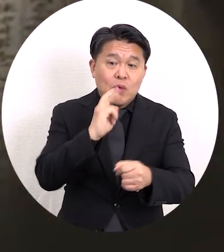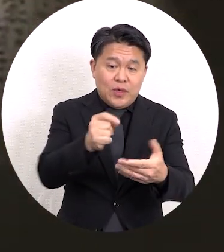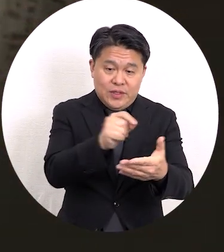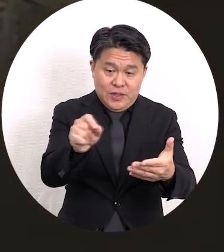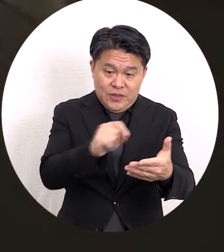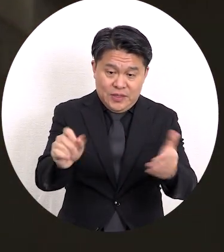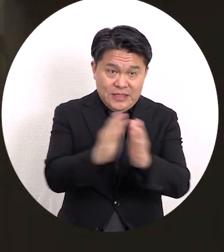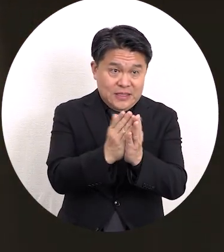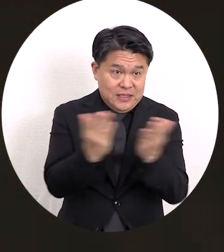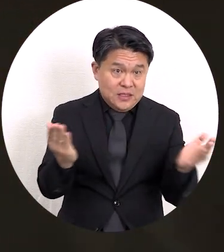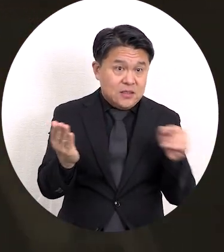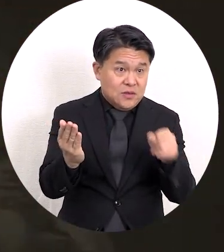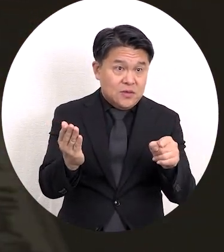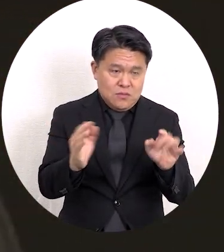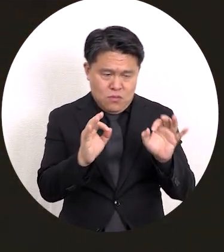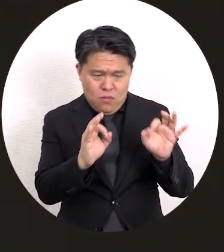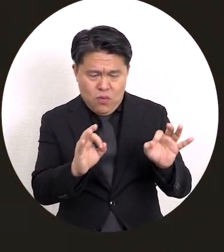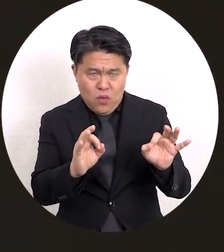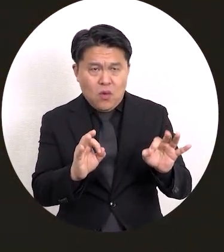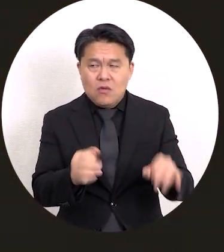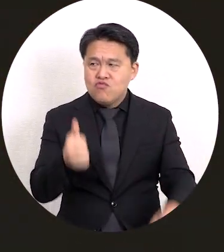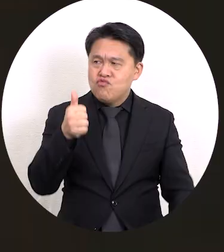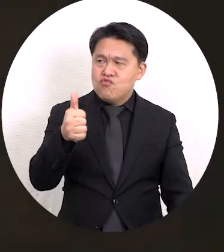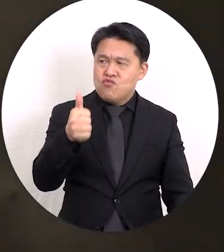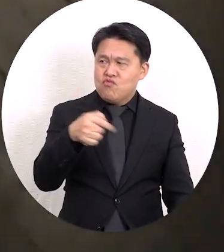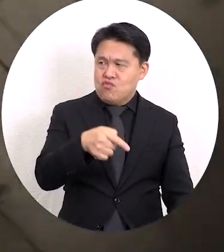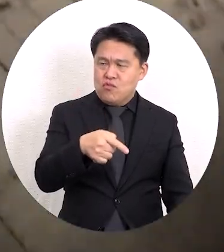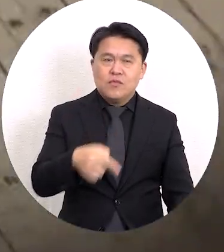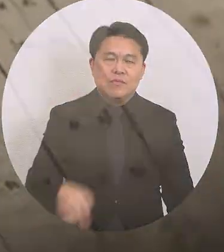which is highly sophisticated musically.